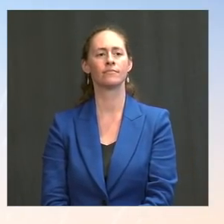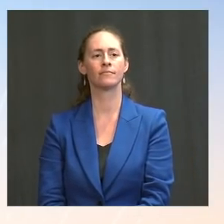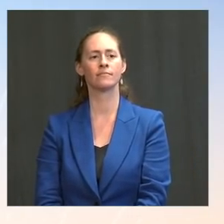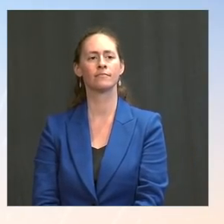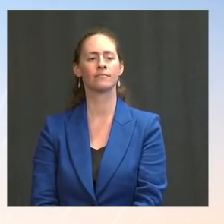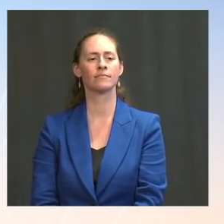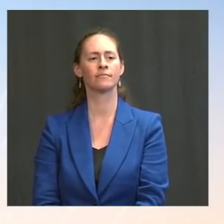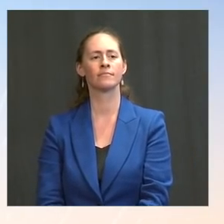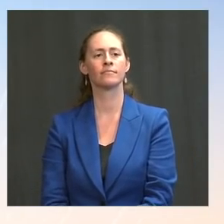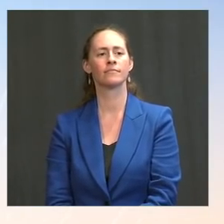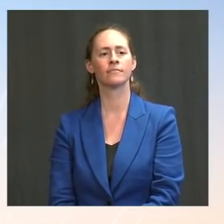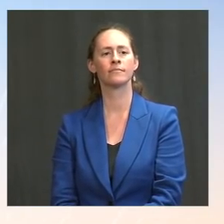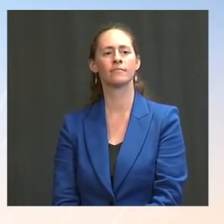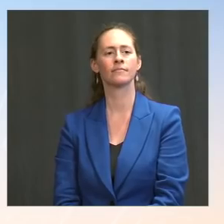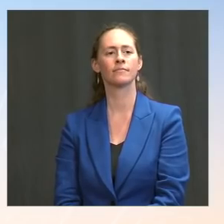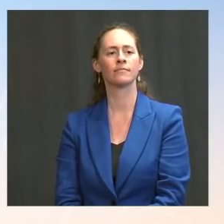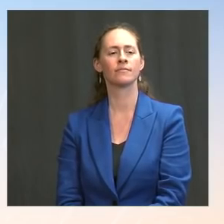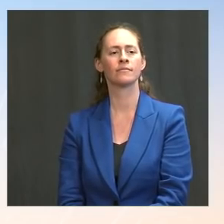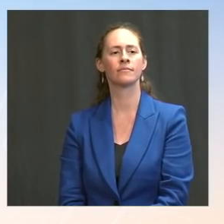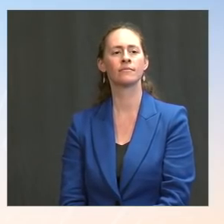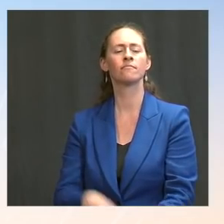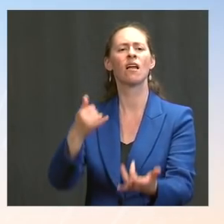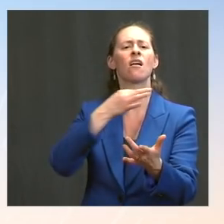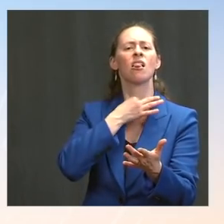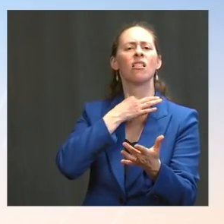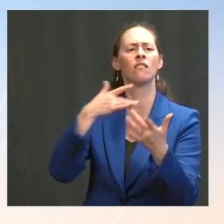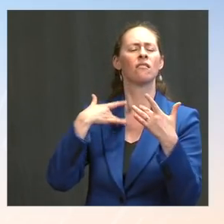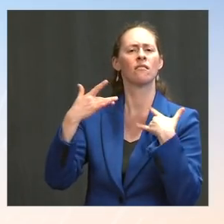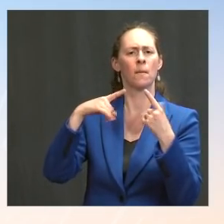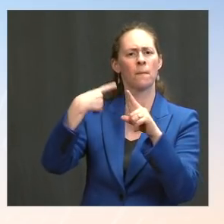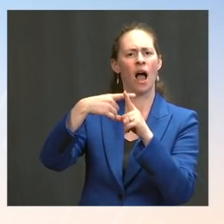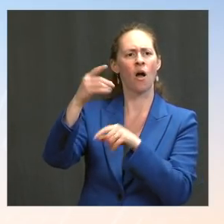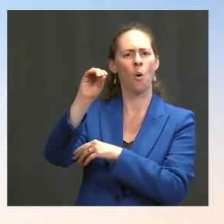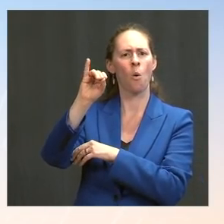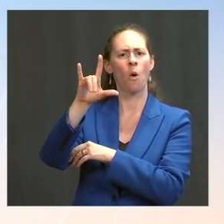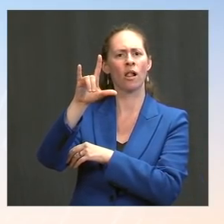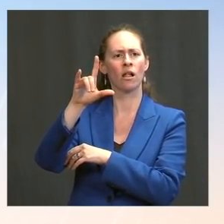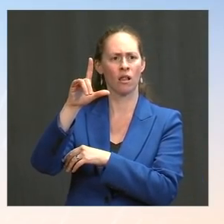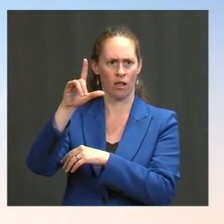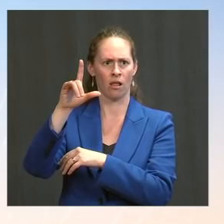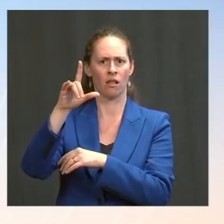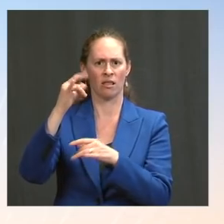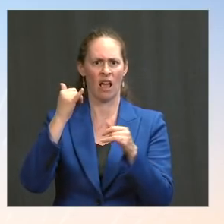But that's, broadly, what his view is, and I think what he was trying to project in the statement. Go ahead, Jen.